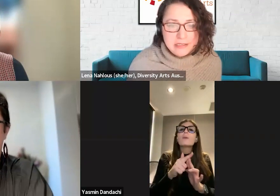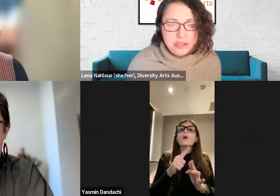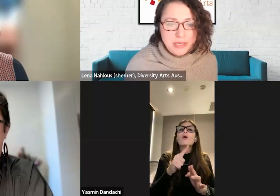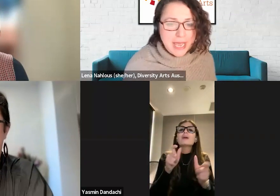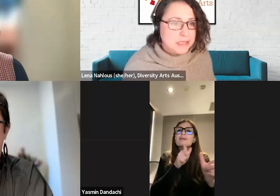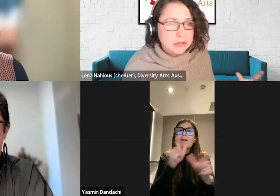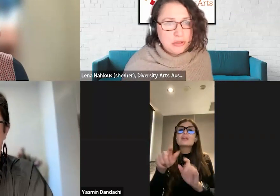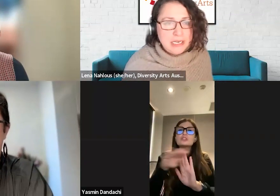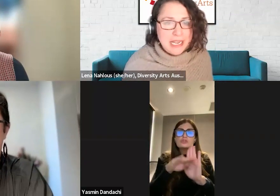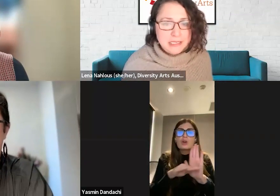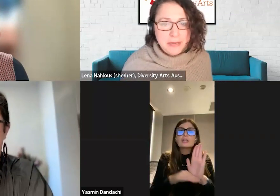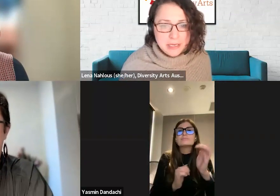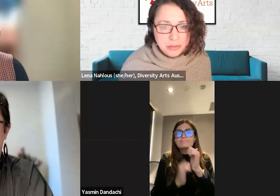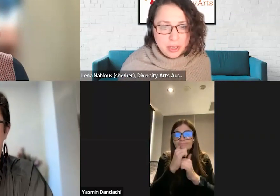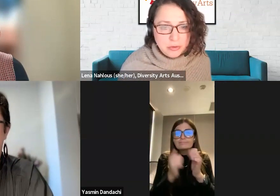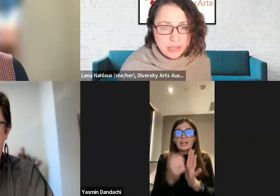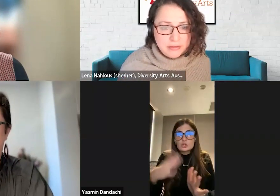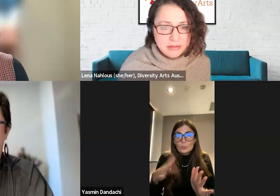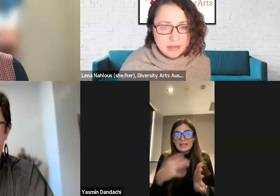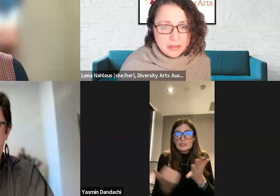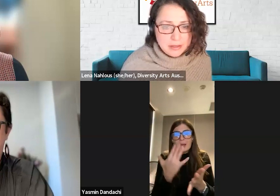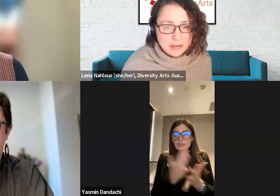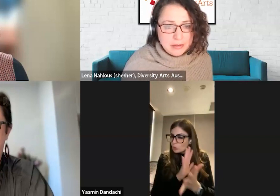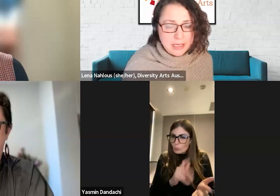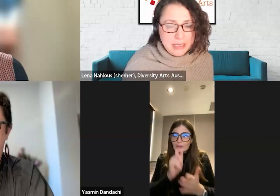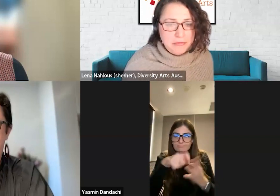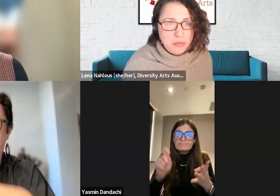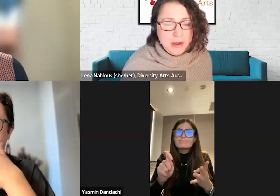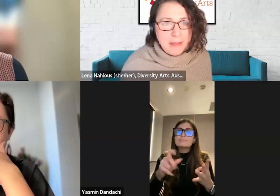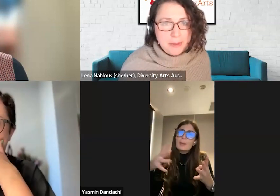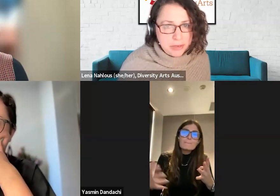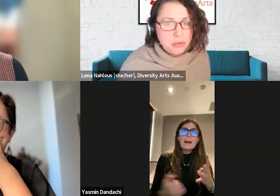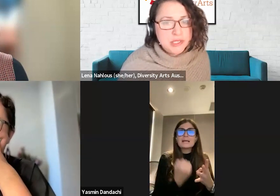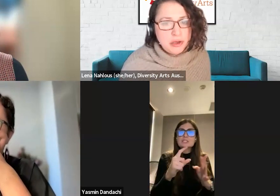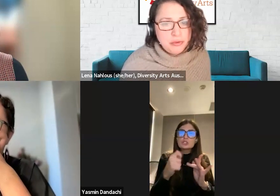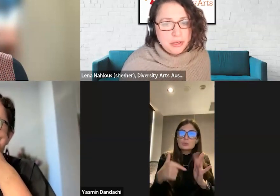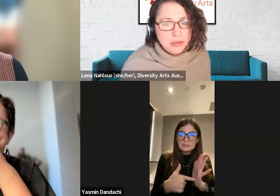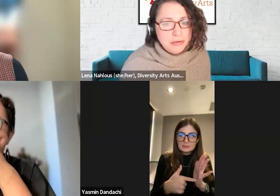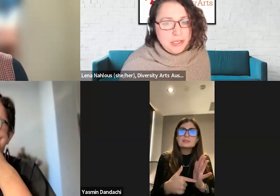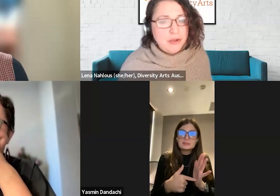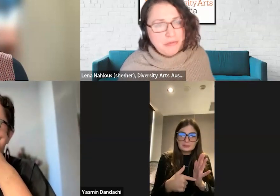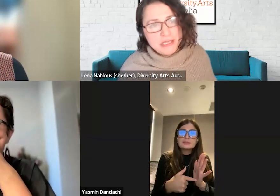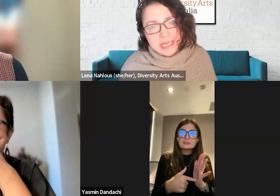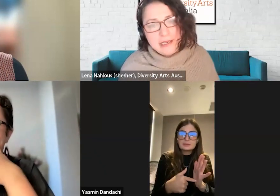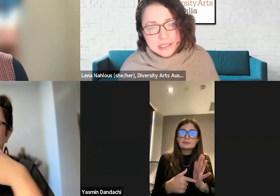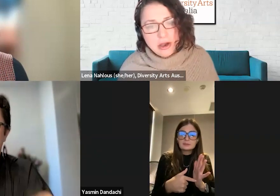do we absolutely need to be compliant with if we're, but also, you know, if we're seeking to kind of...